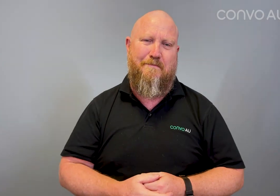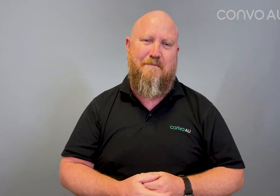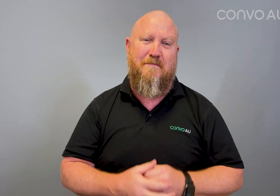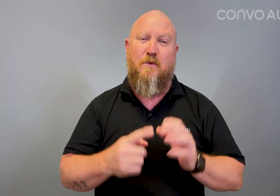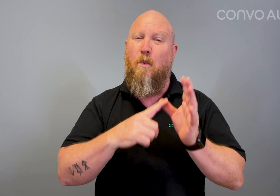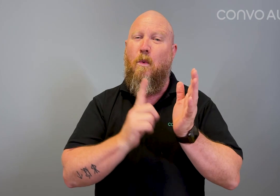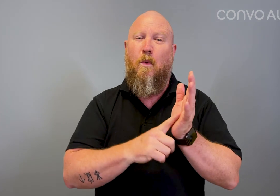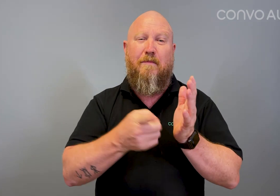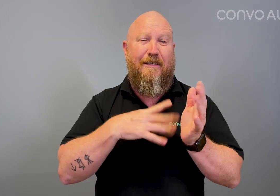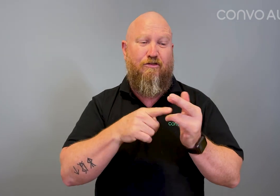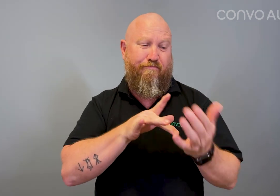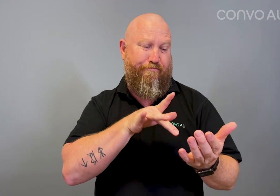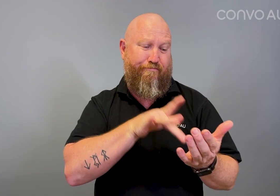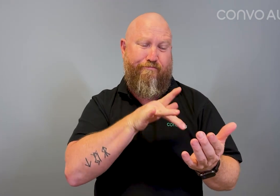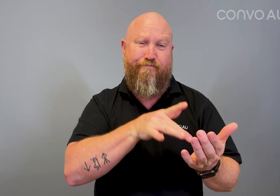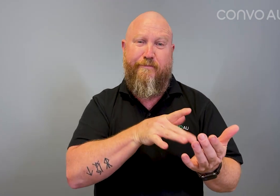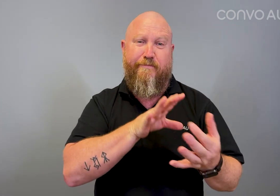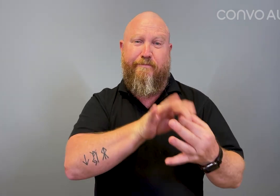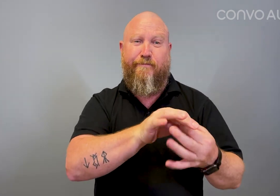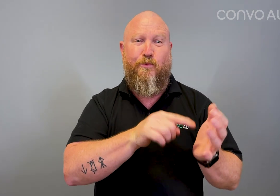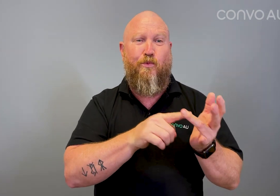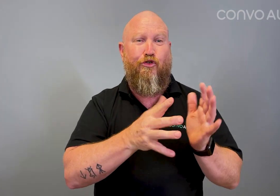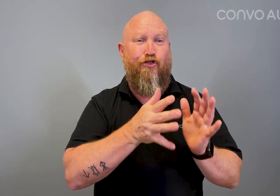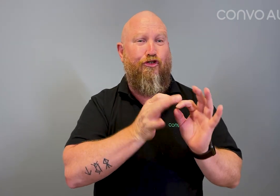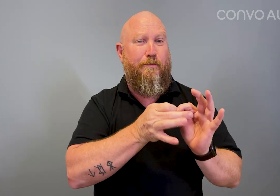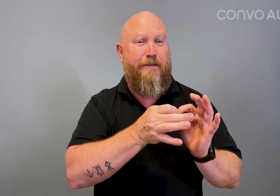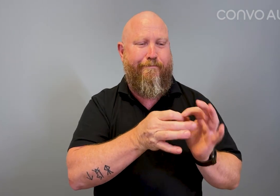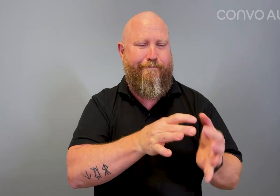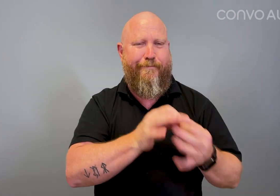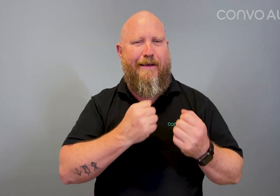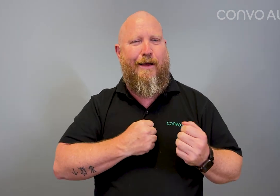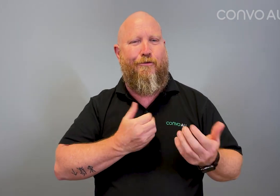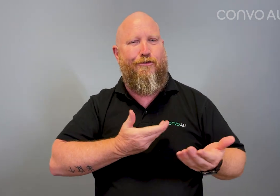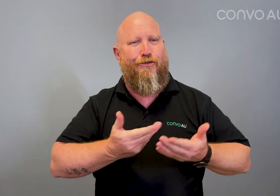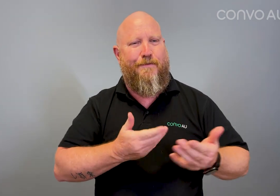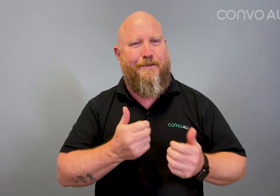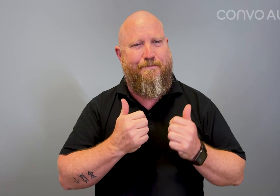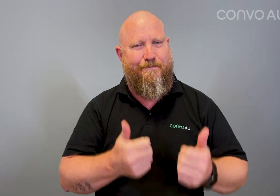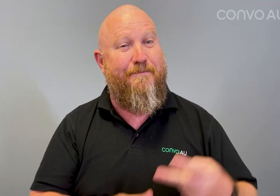All you need to do is use the app to connect to our Auslan interpreters.